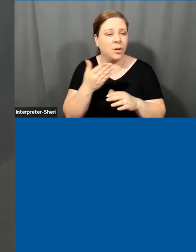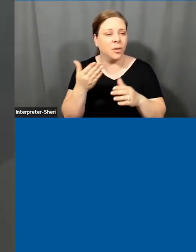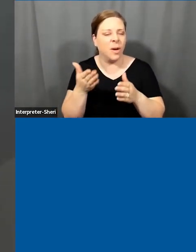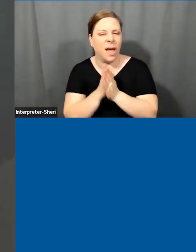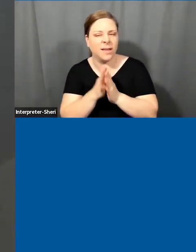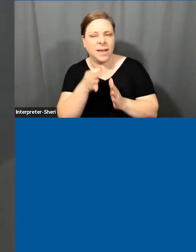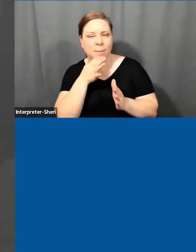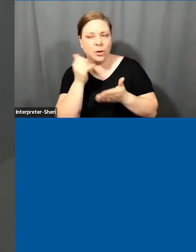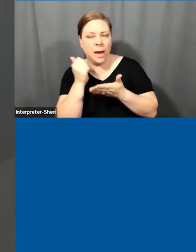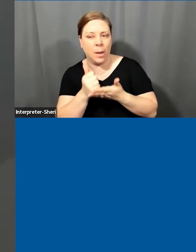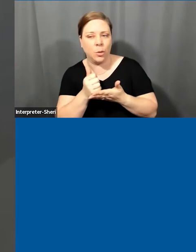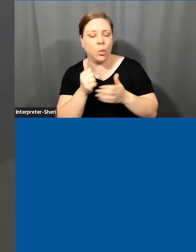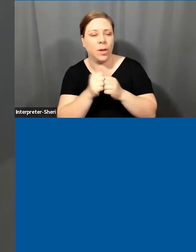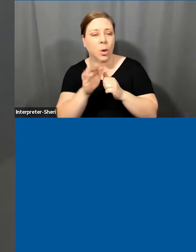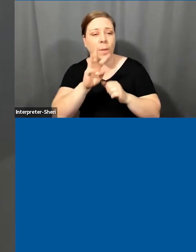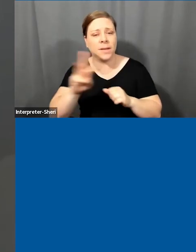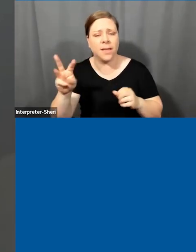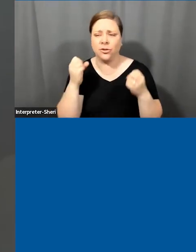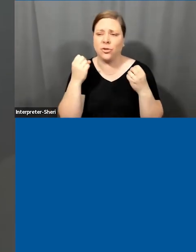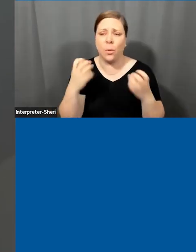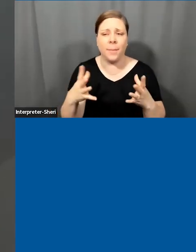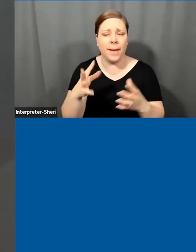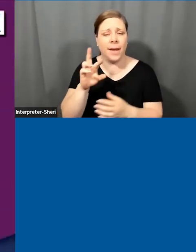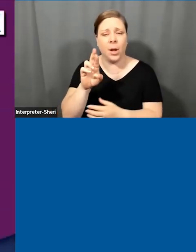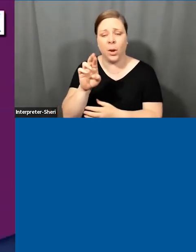And there's tons of other resources on there. That's good.